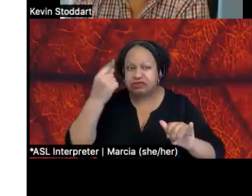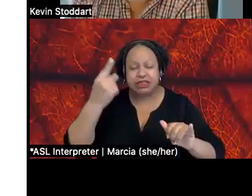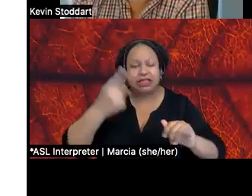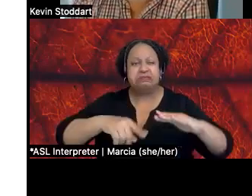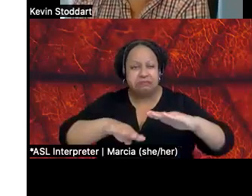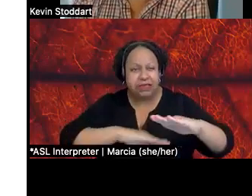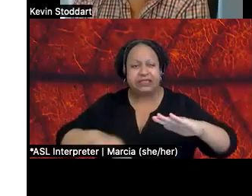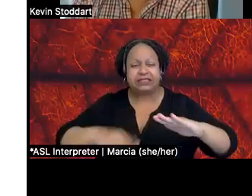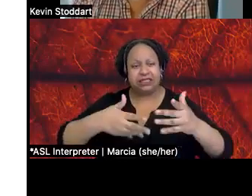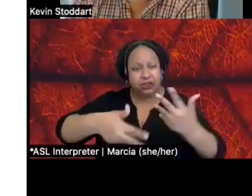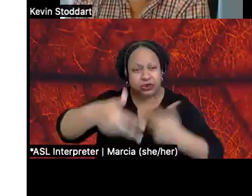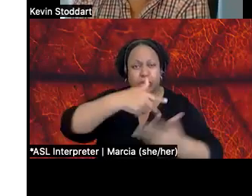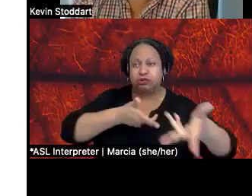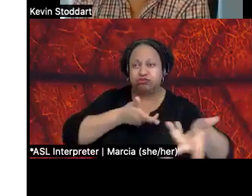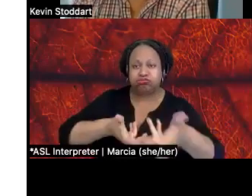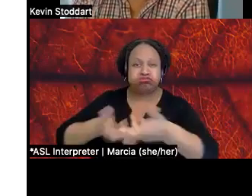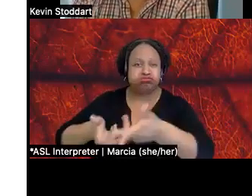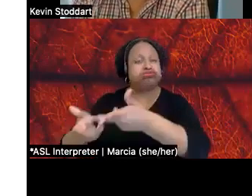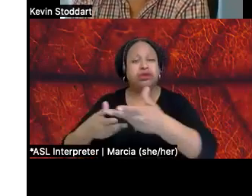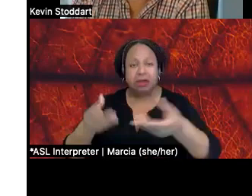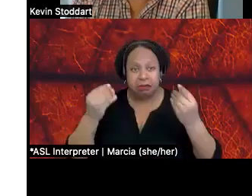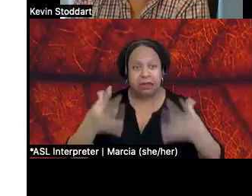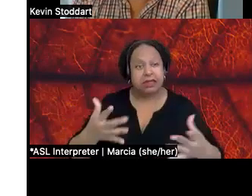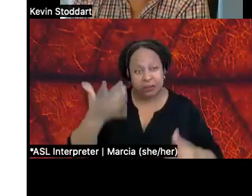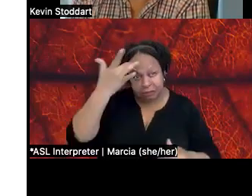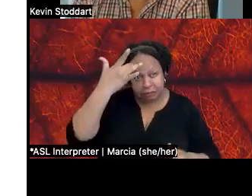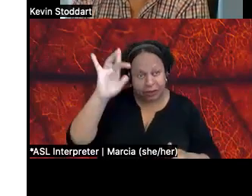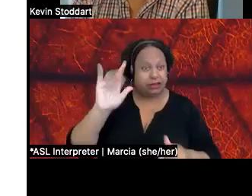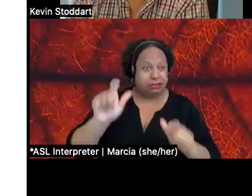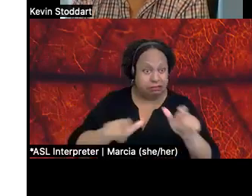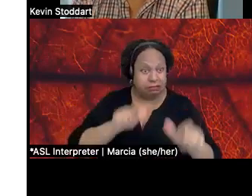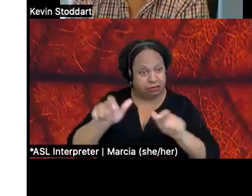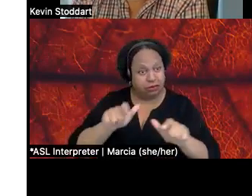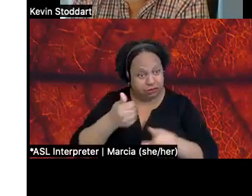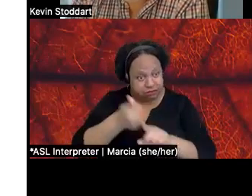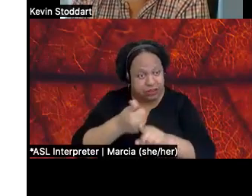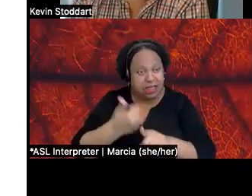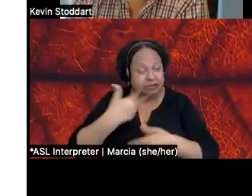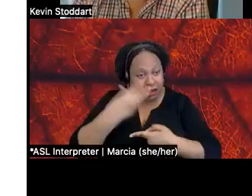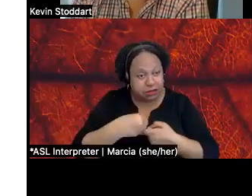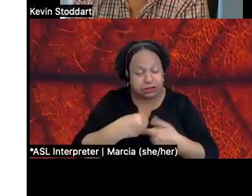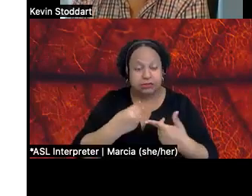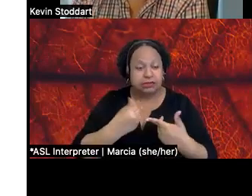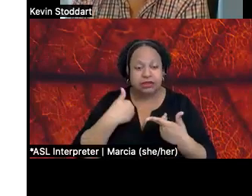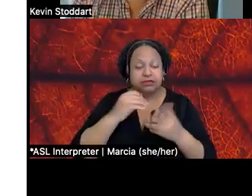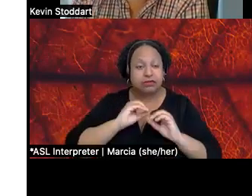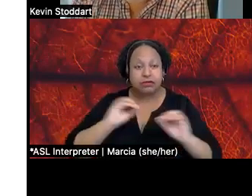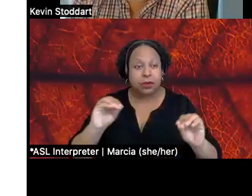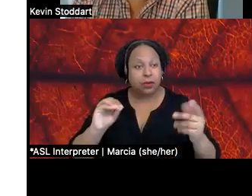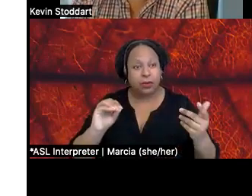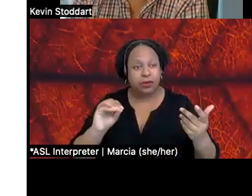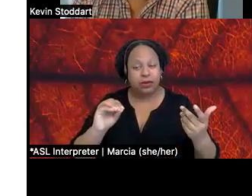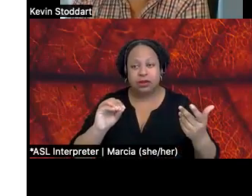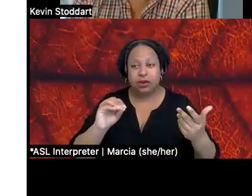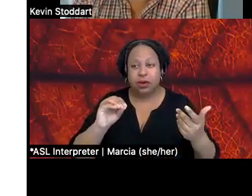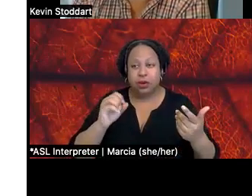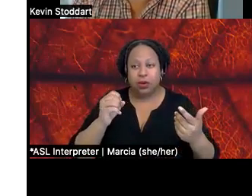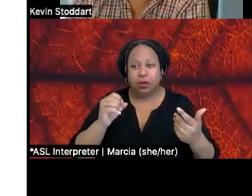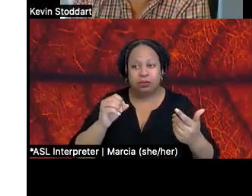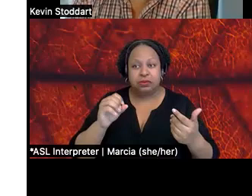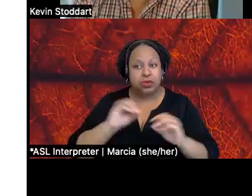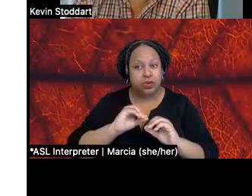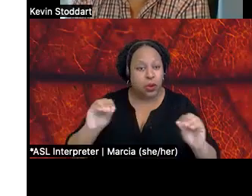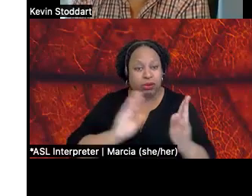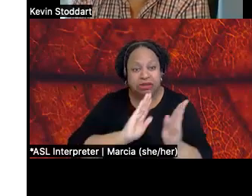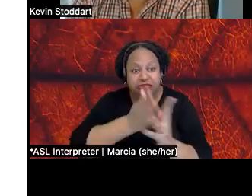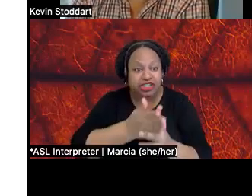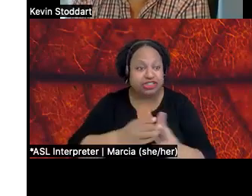Many of these very bright individuals have received little or no intervention in order